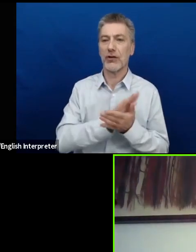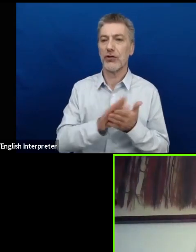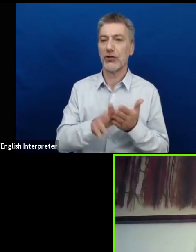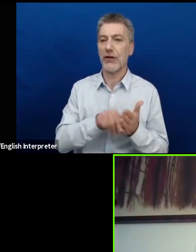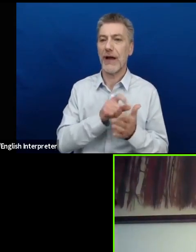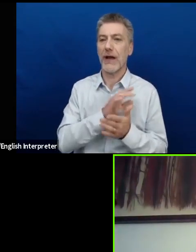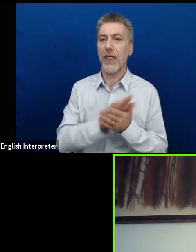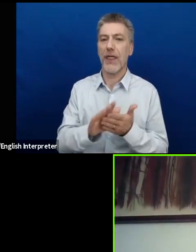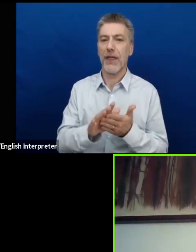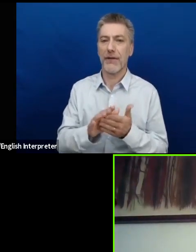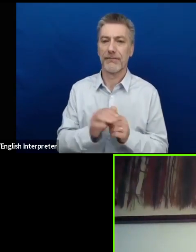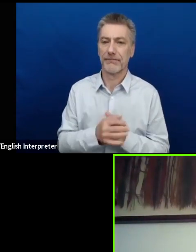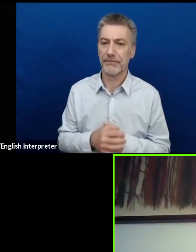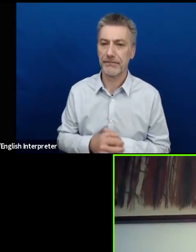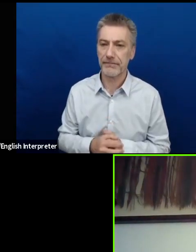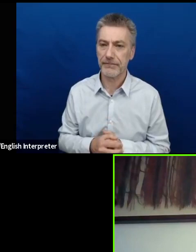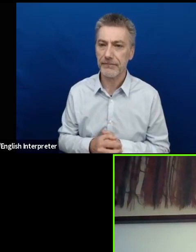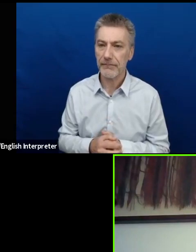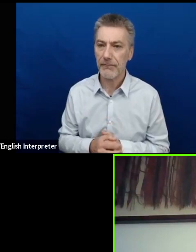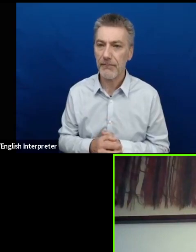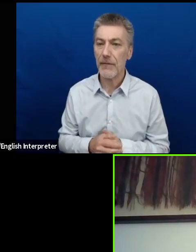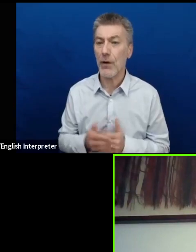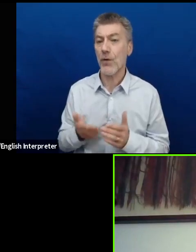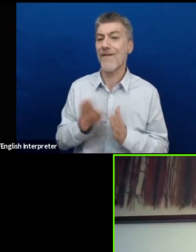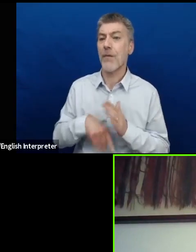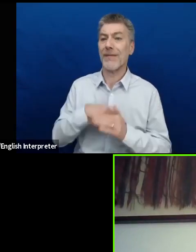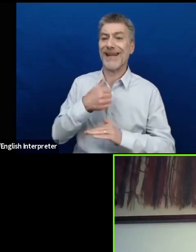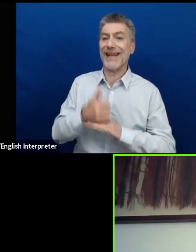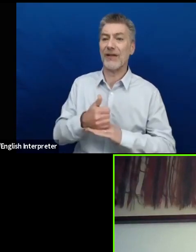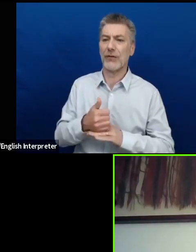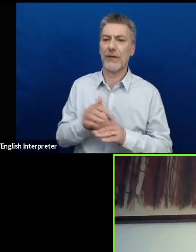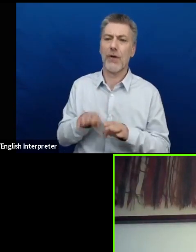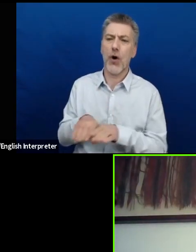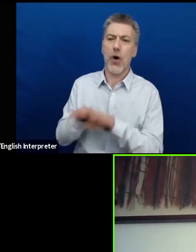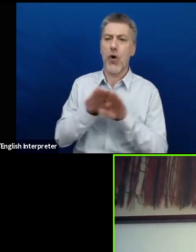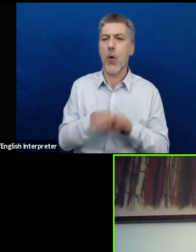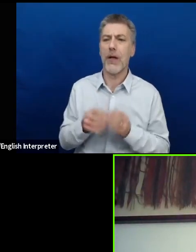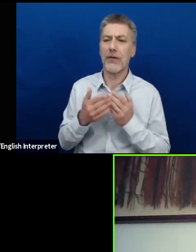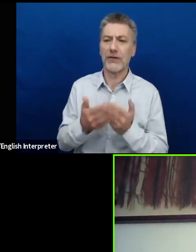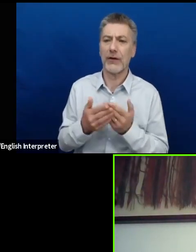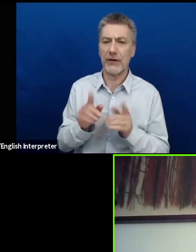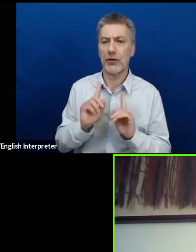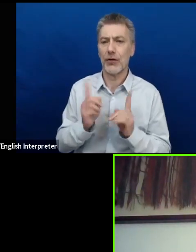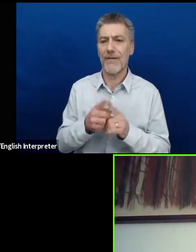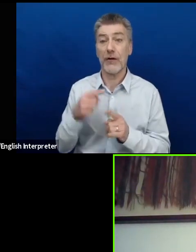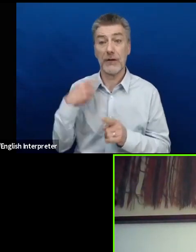with tradition of thought, and I don't take everything